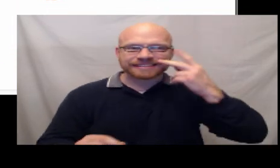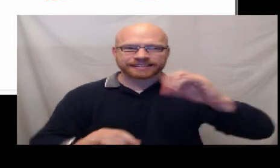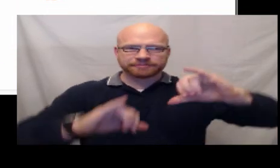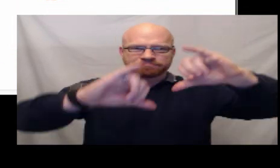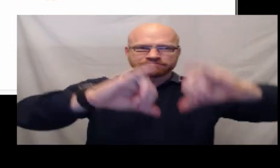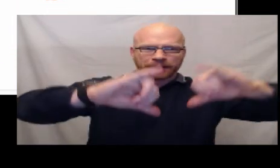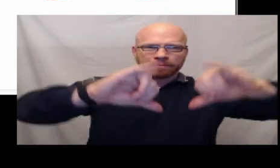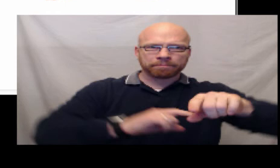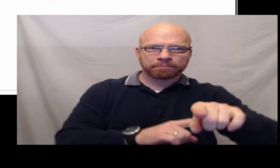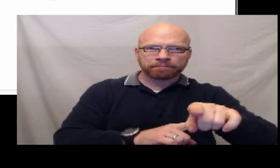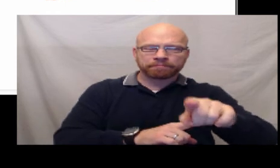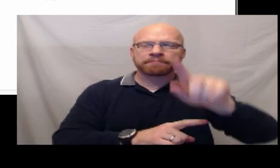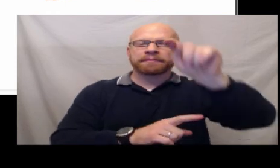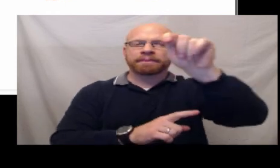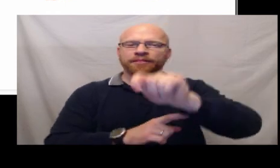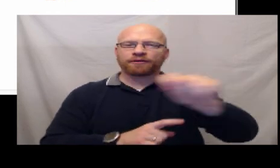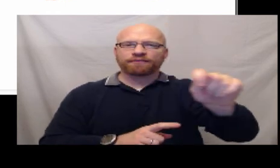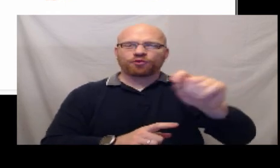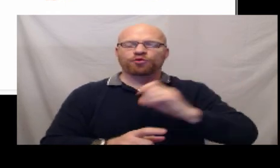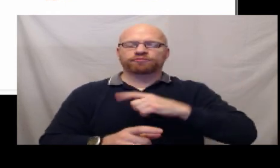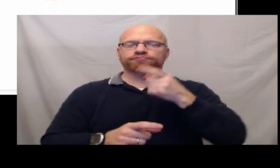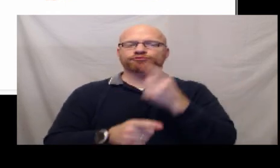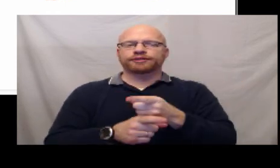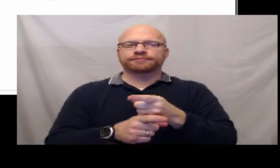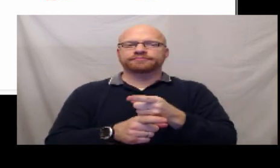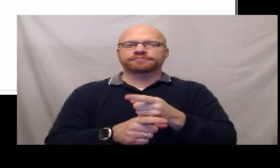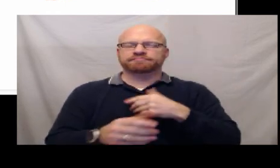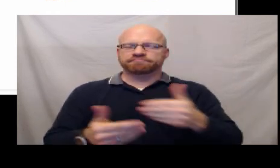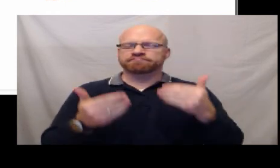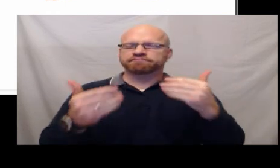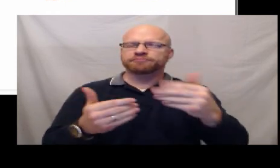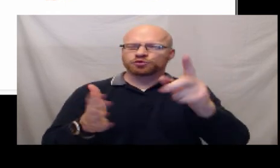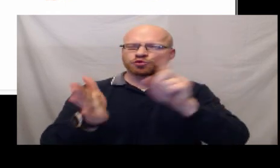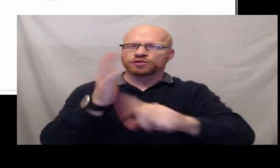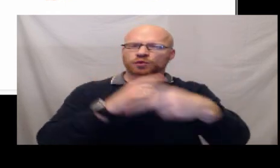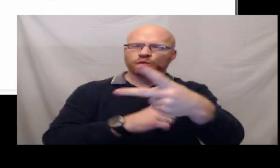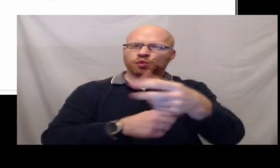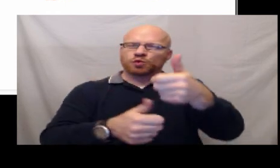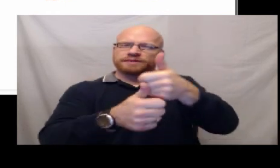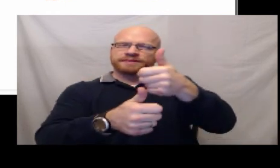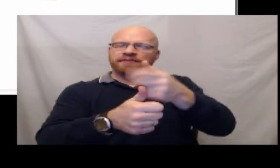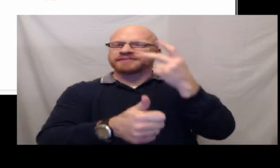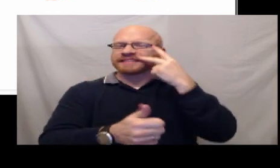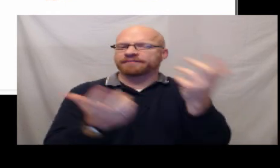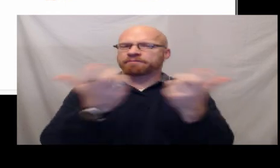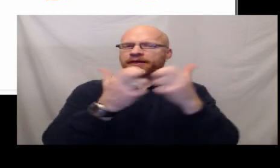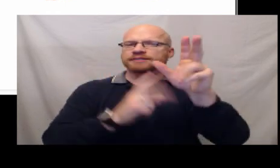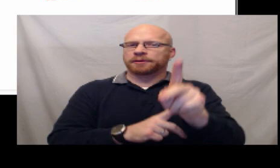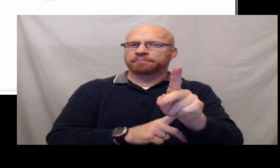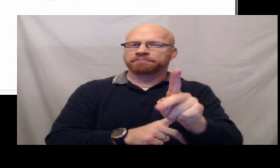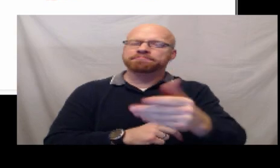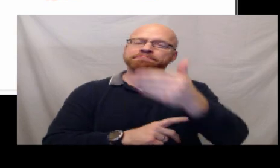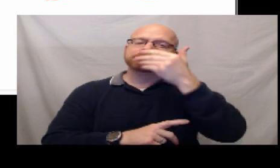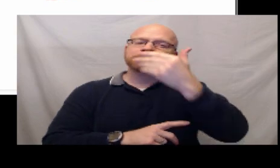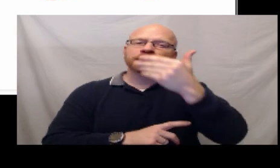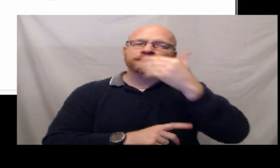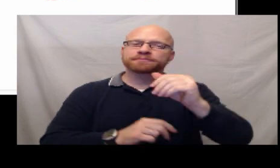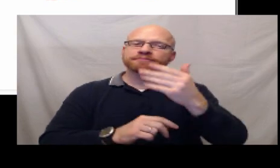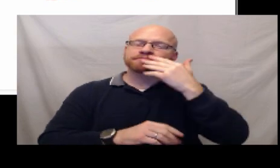So as you can see our two are the same, therefore, my first example is correct. Check the next two yourselves? Thank you very much.